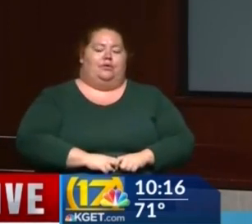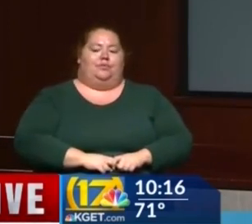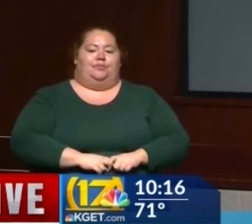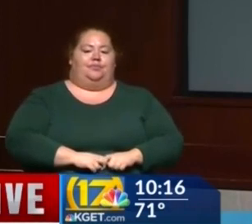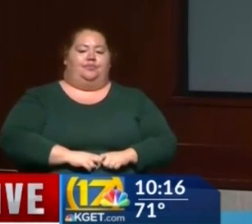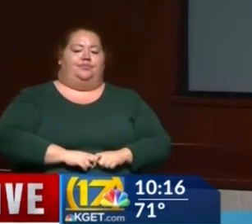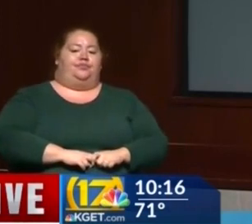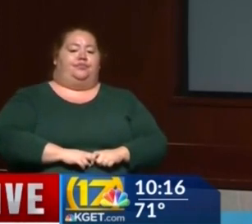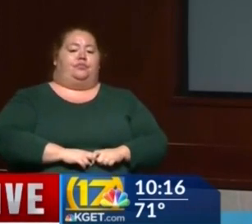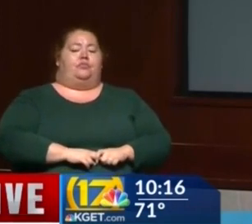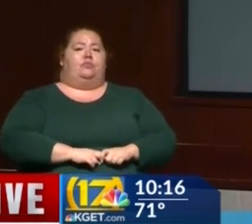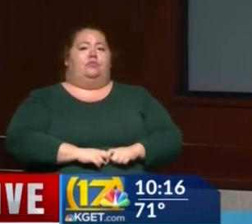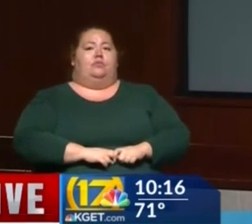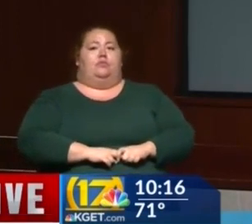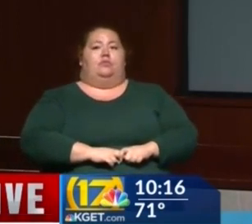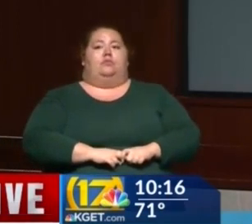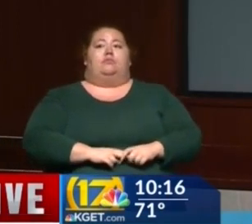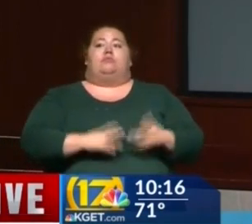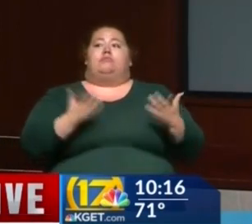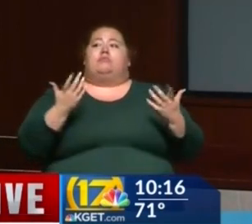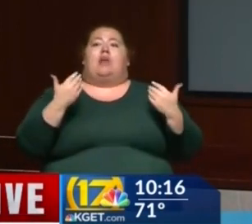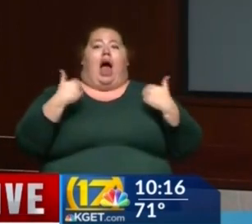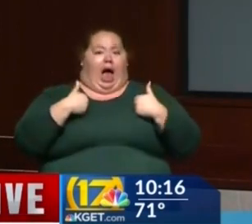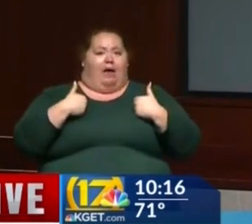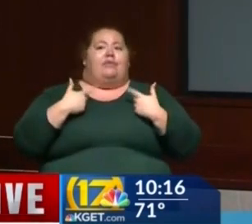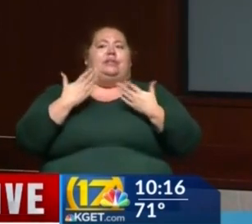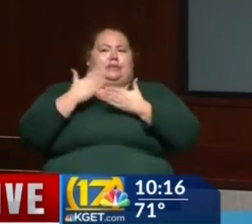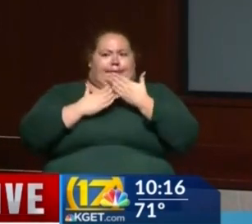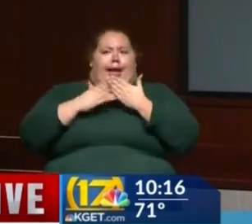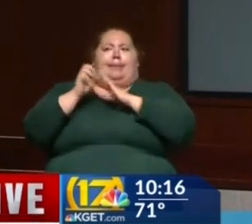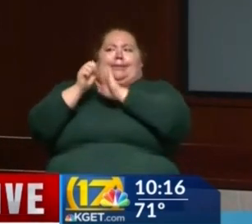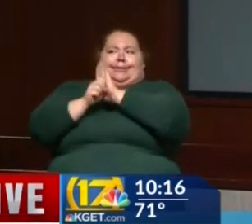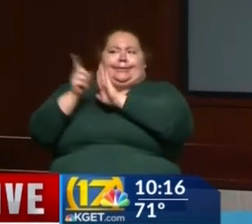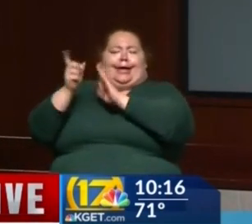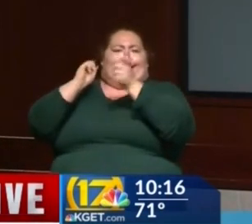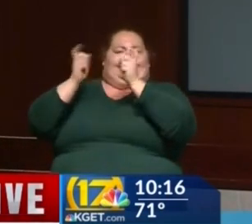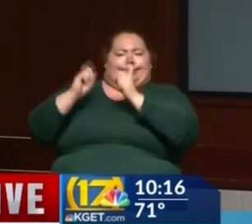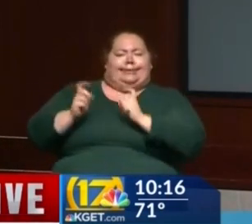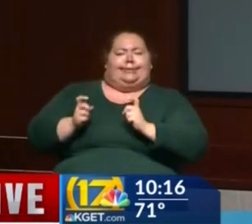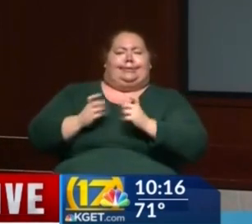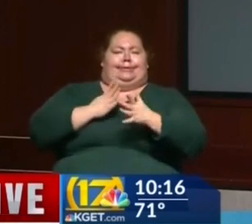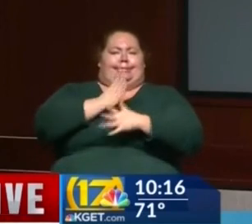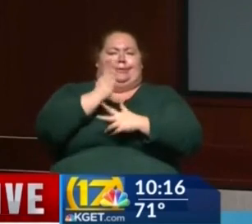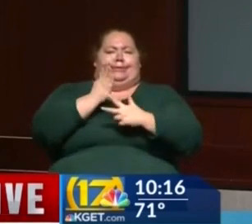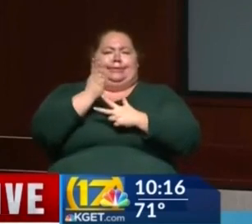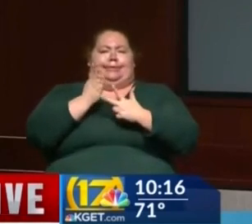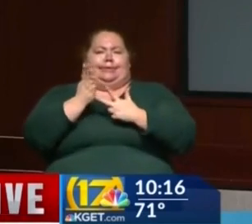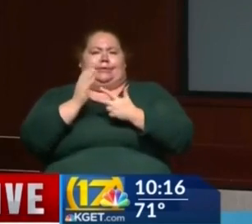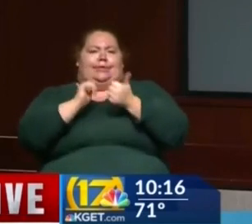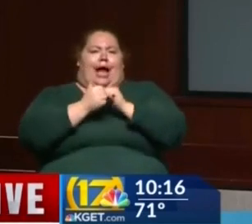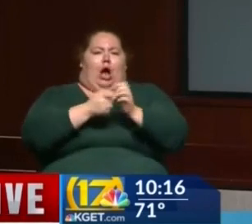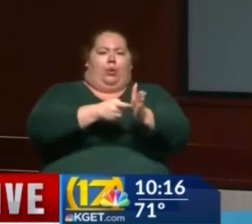A GREATER REOPENING OF OUR BUSINESSES AND OUR BUSINESS COMMUNITY DESPITE THE RECENT